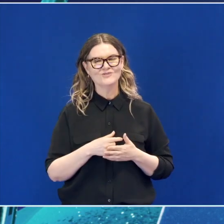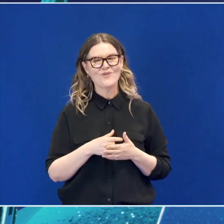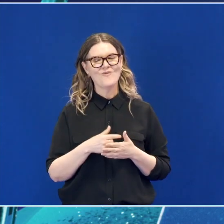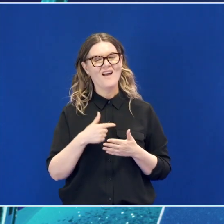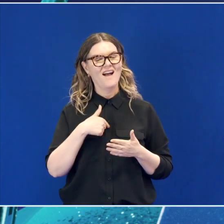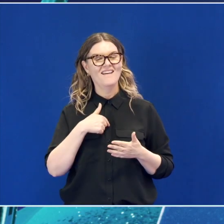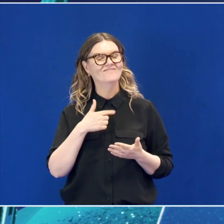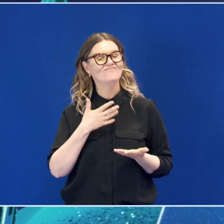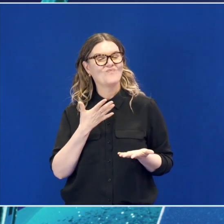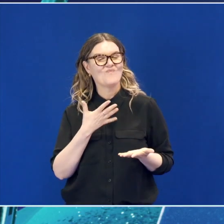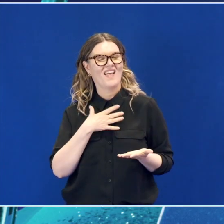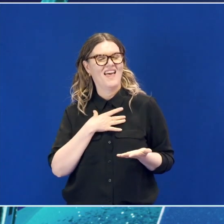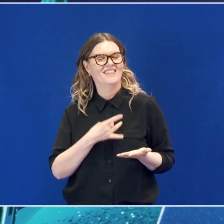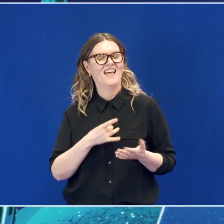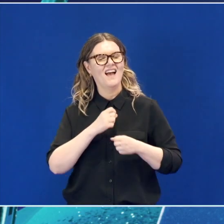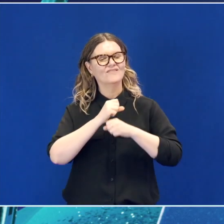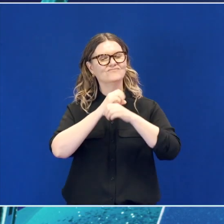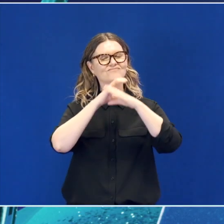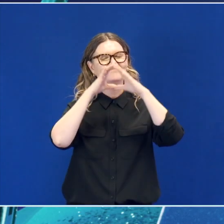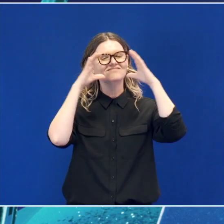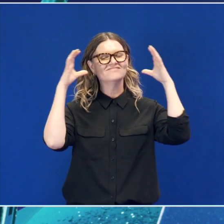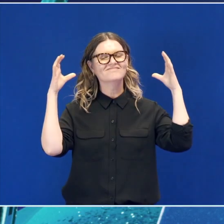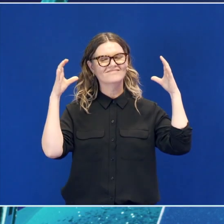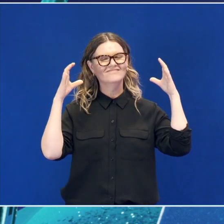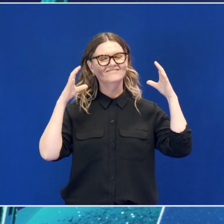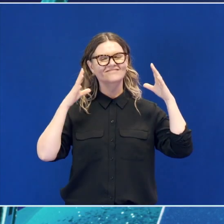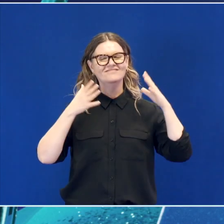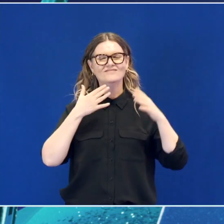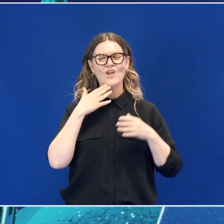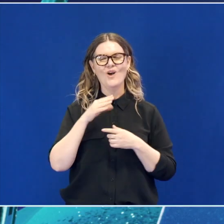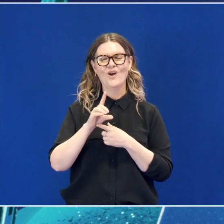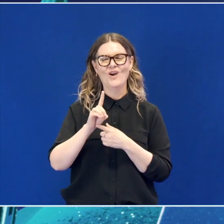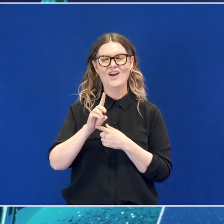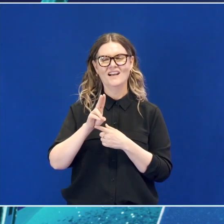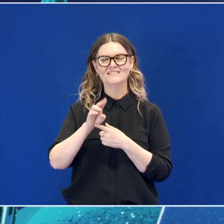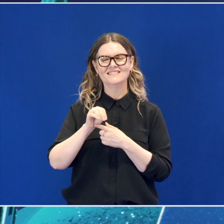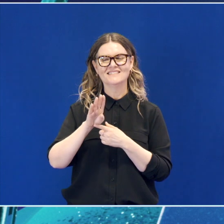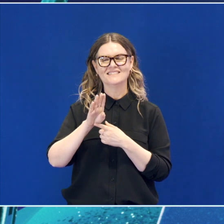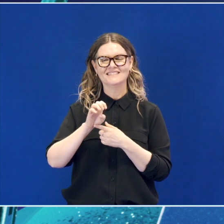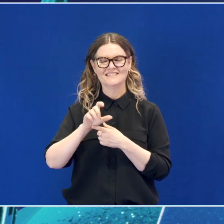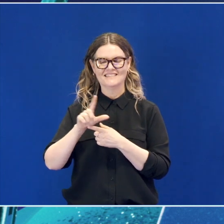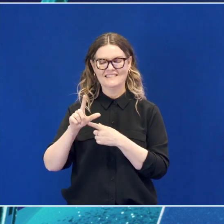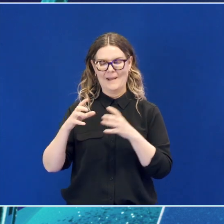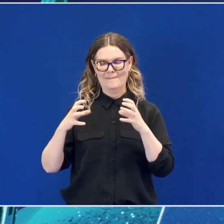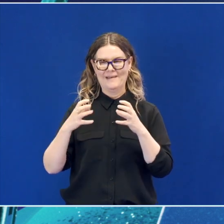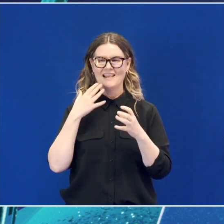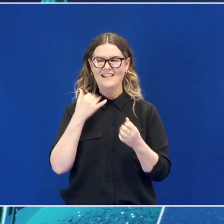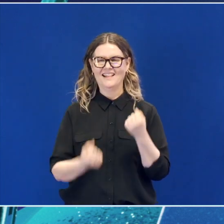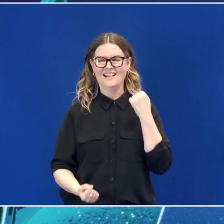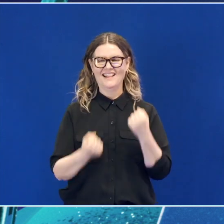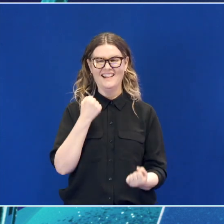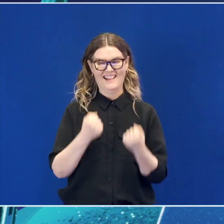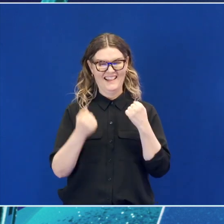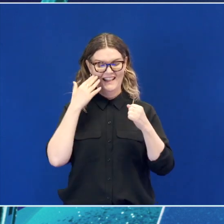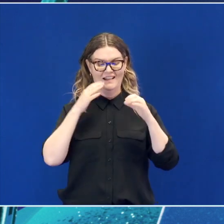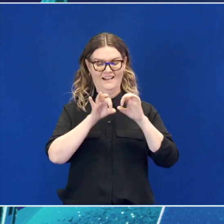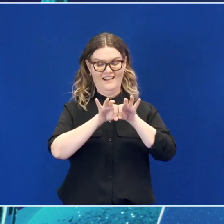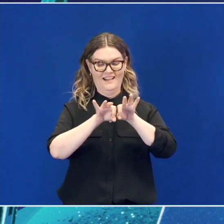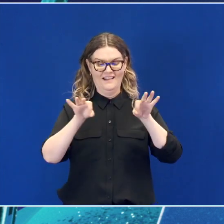And on one end of the dumbbell, we have an eagerness,